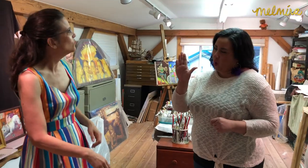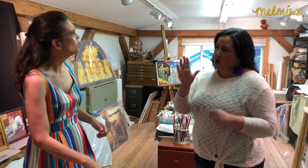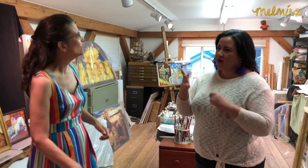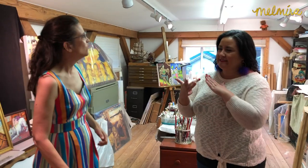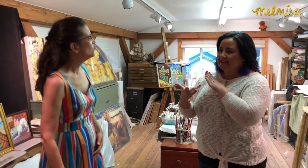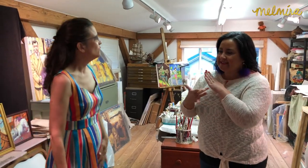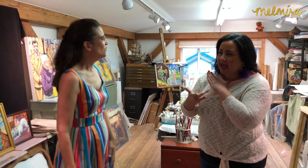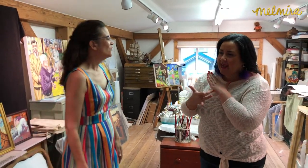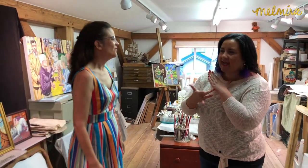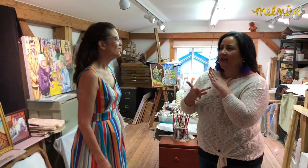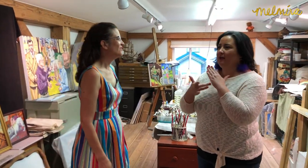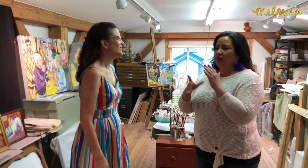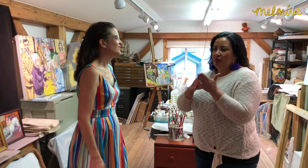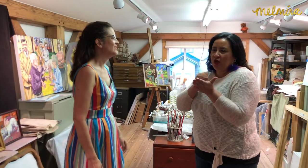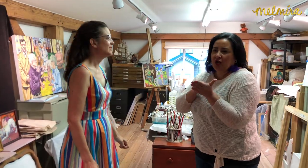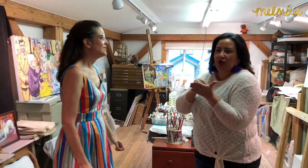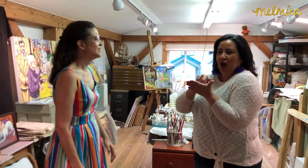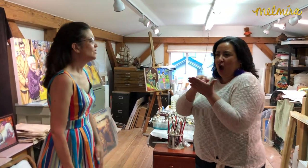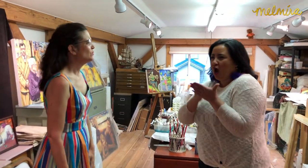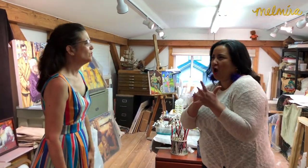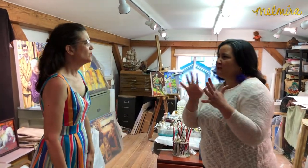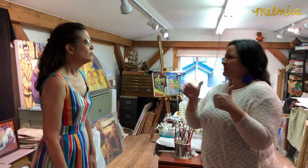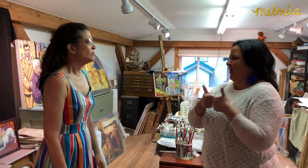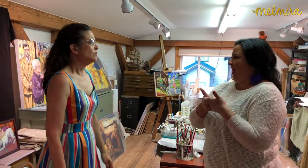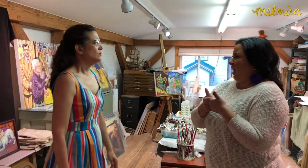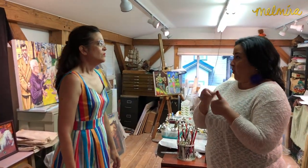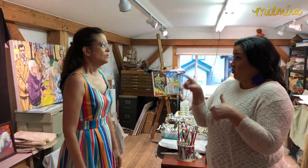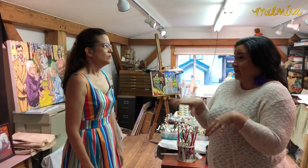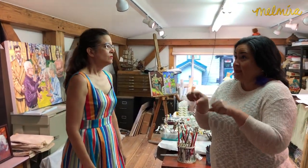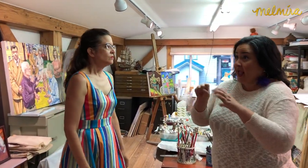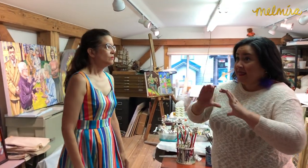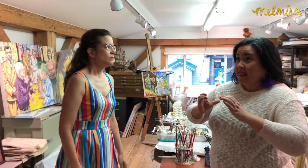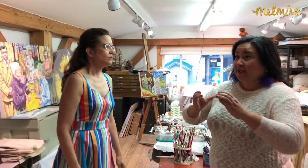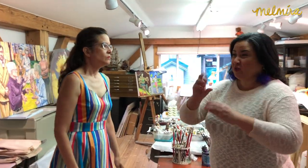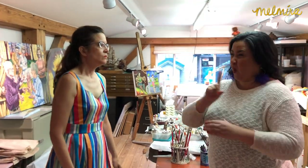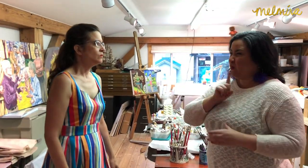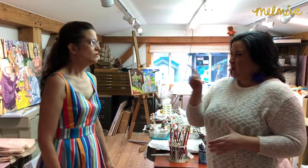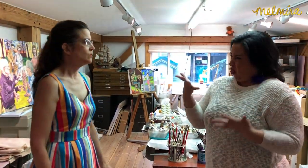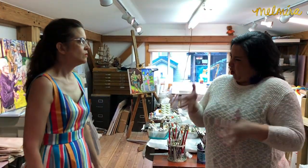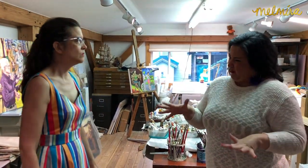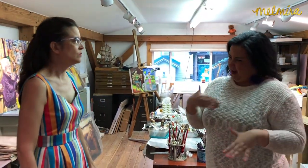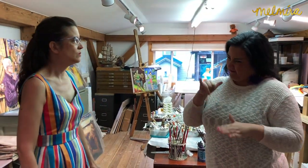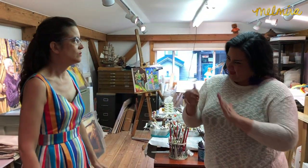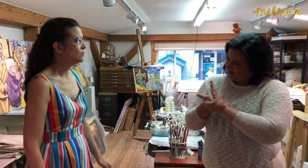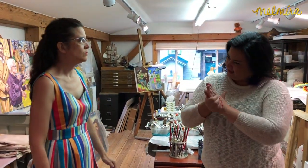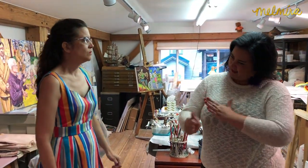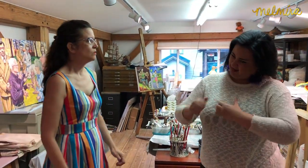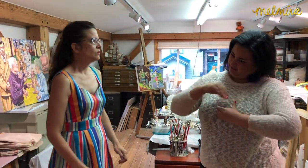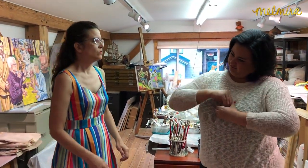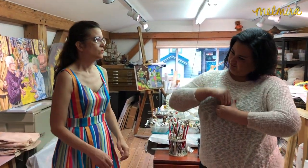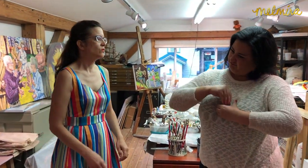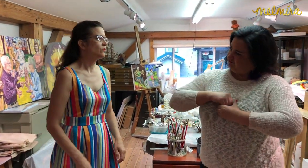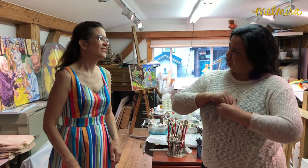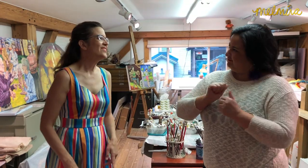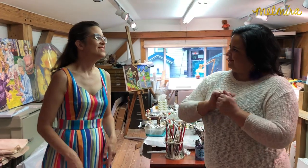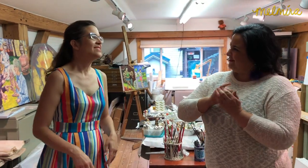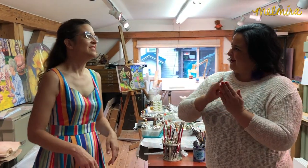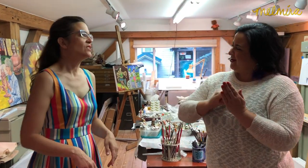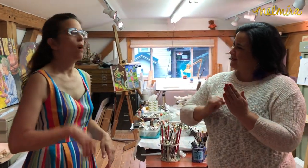Your skills and techniques, how did you learn them? Did you take classes or did they happen innately?